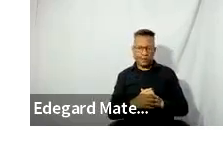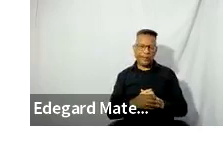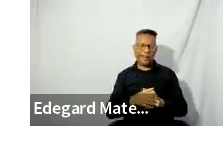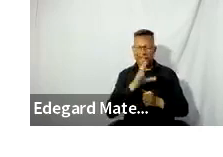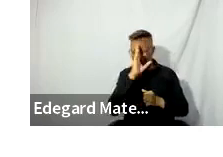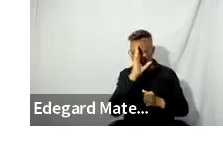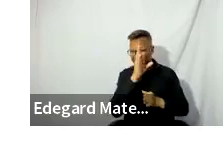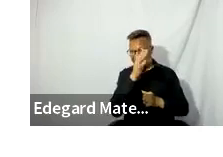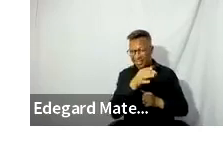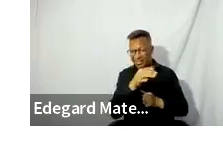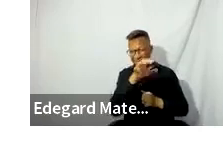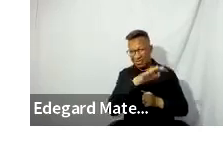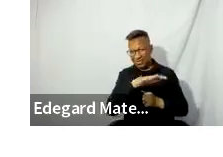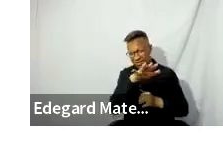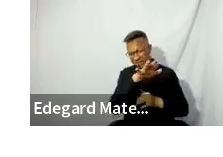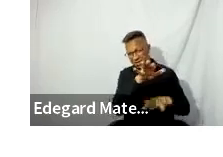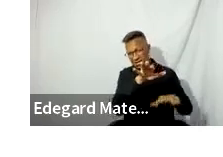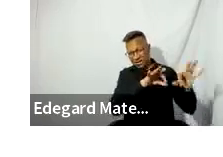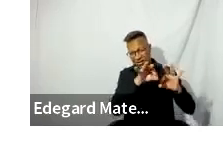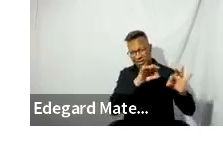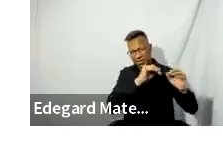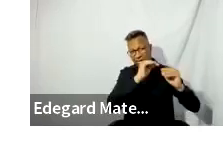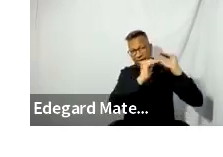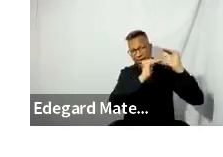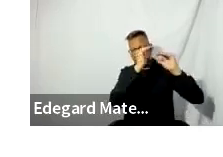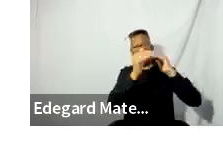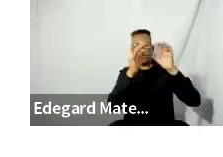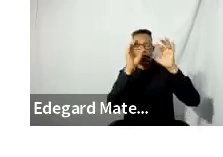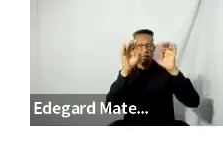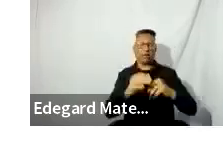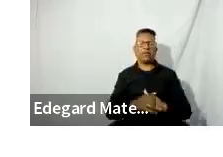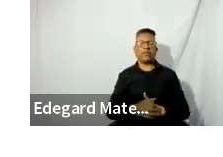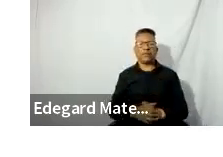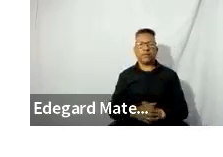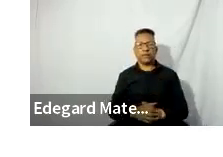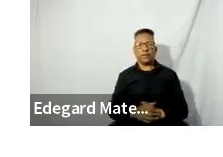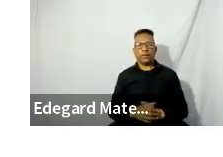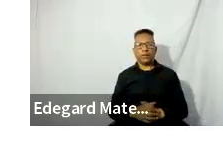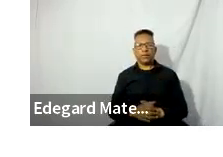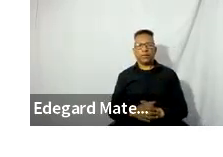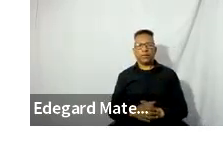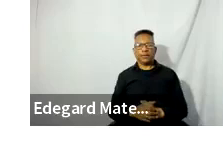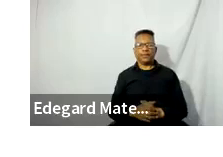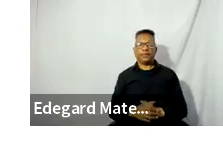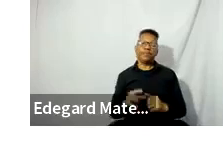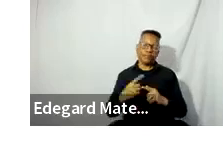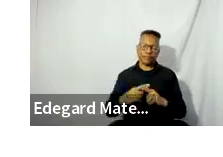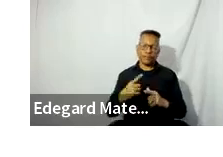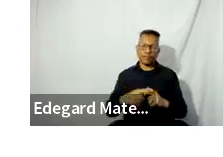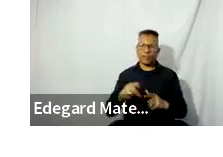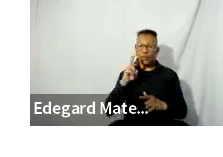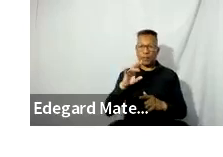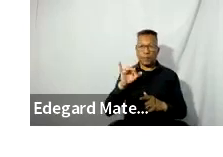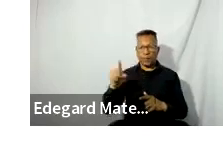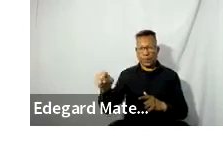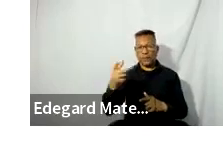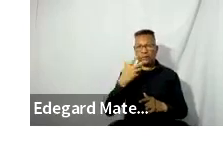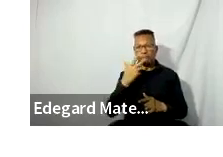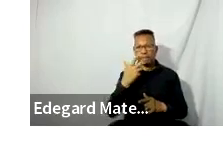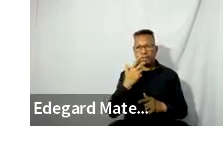the social plane of development He says further, we could indicate indicate the fact that the